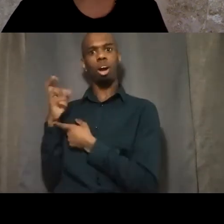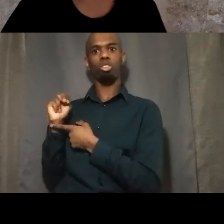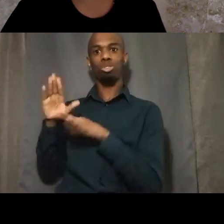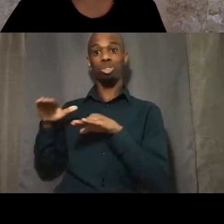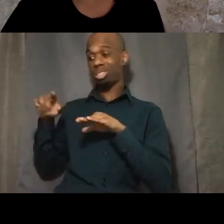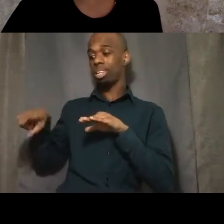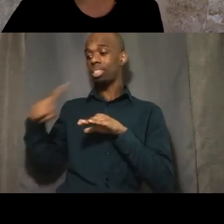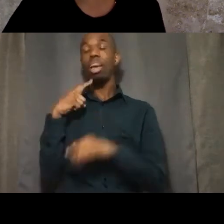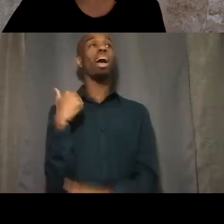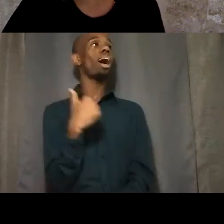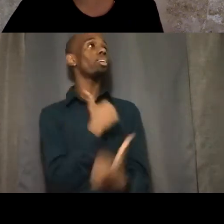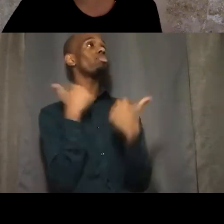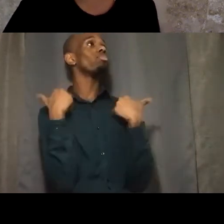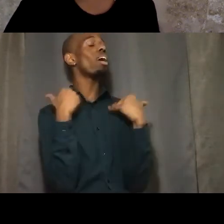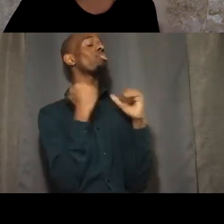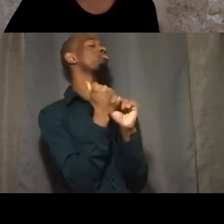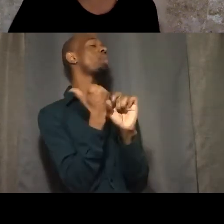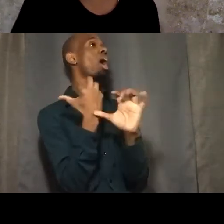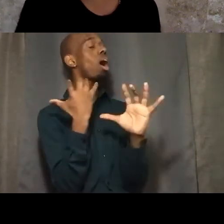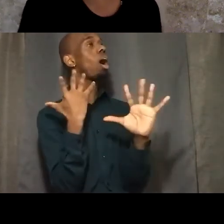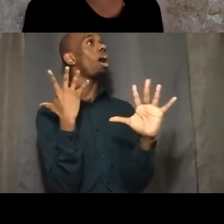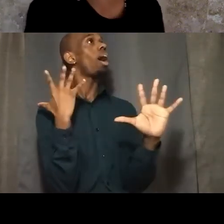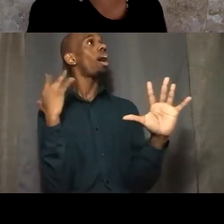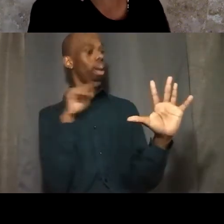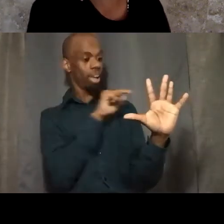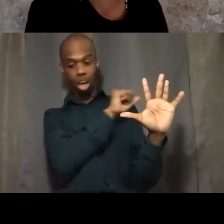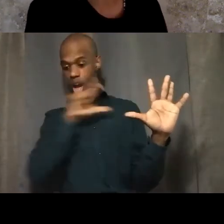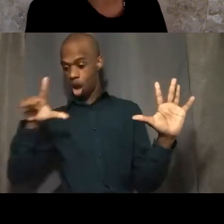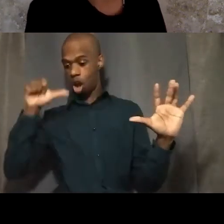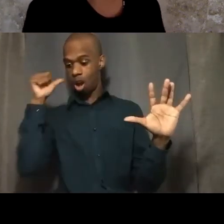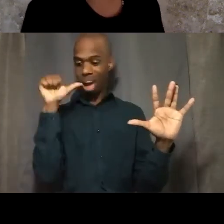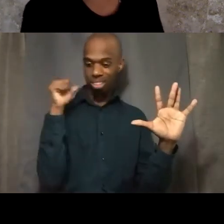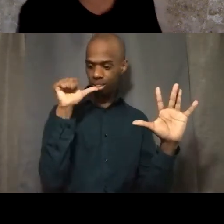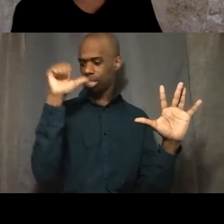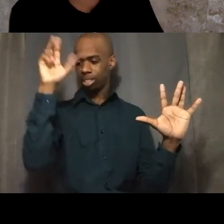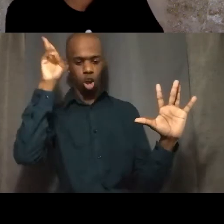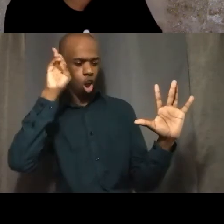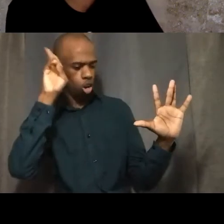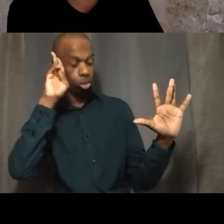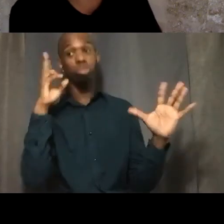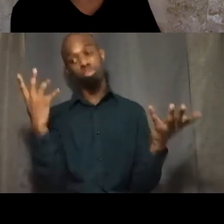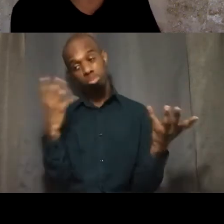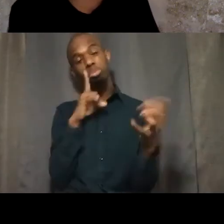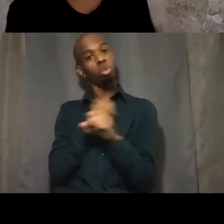And I enlisted the support of aunties and cousins to help me live in my purpose